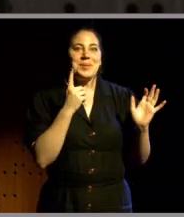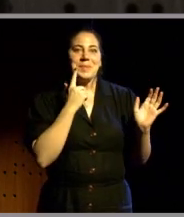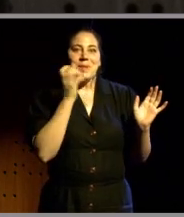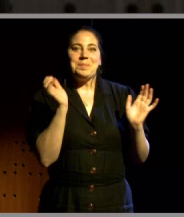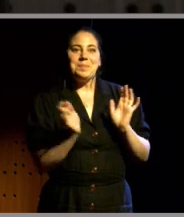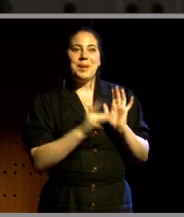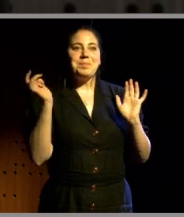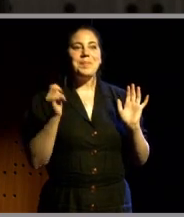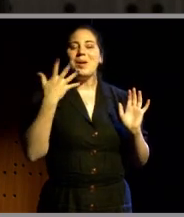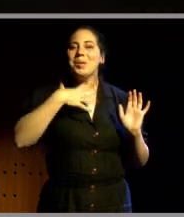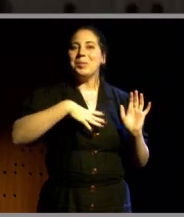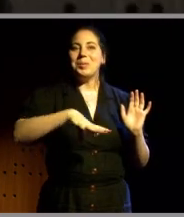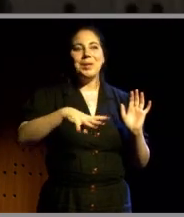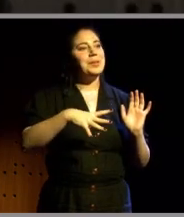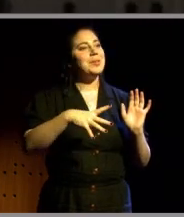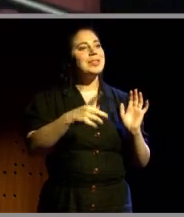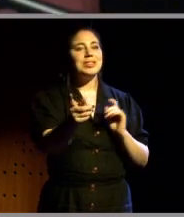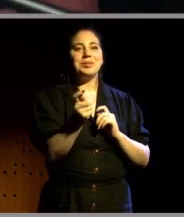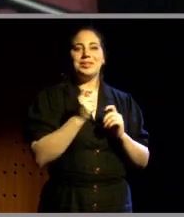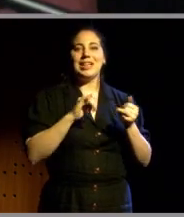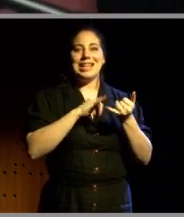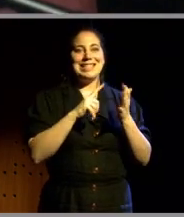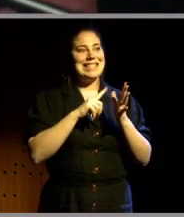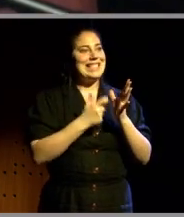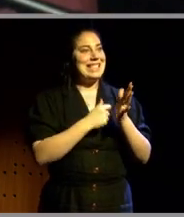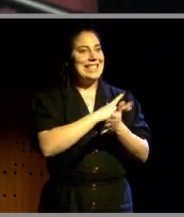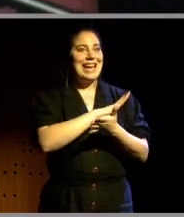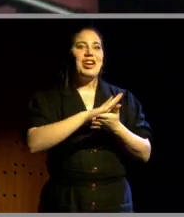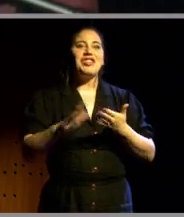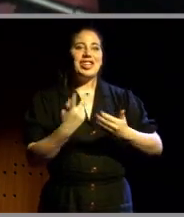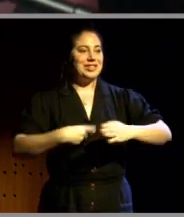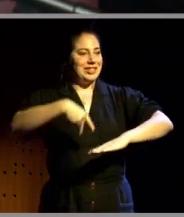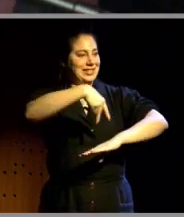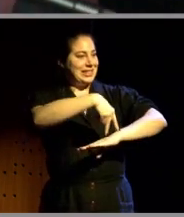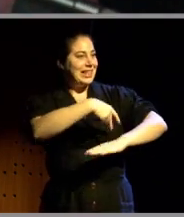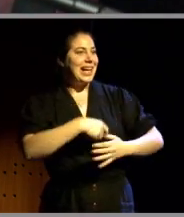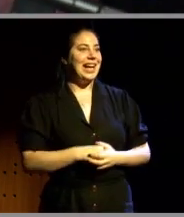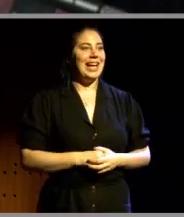we'd like to invite Sarah Prestwidge back to the stage to tantalise us with a sample of